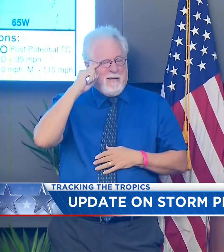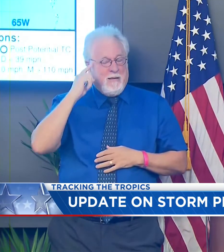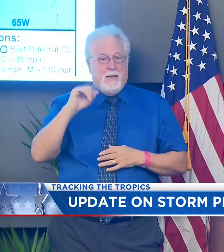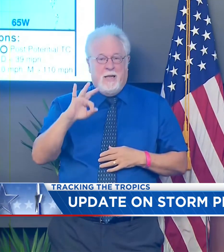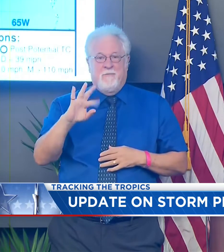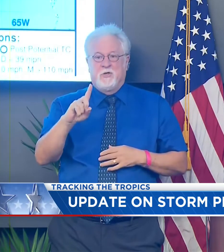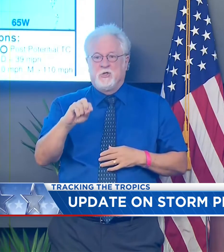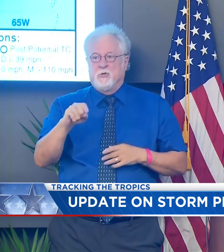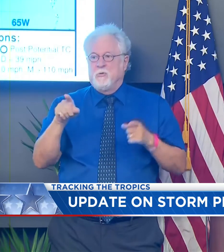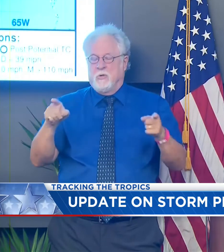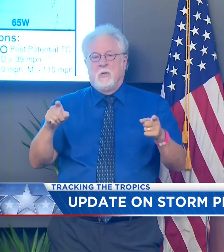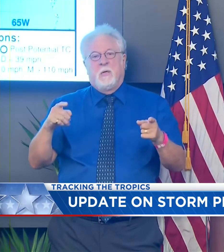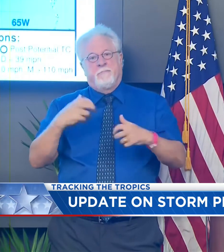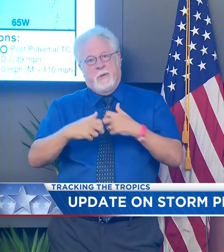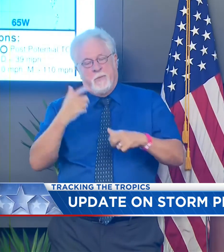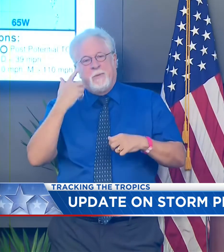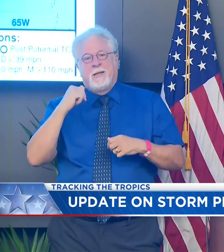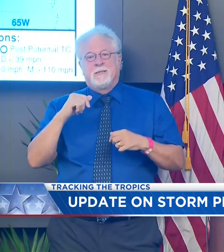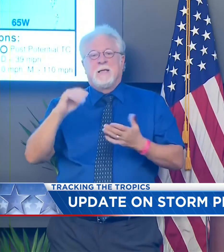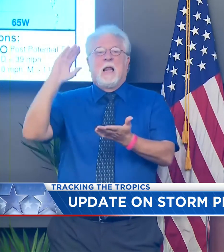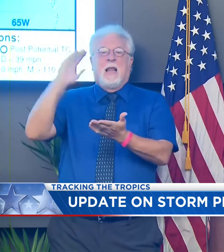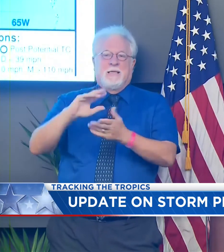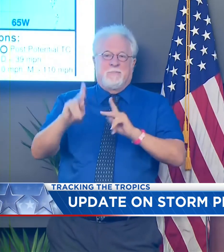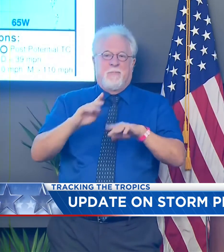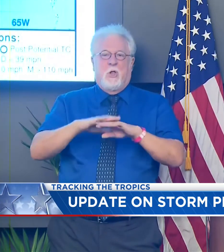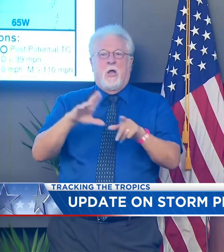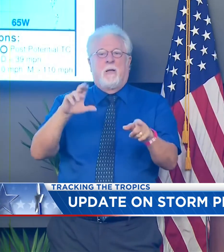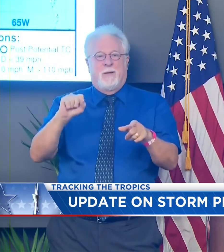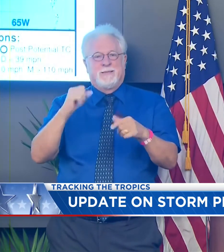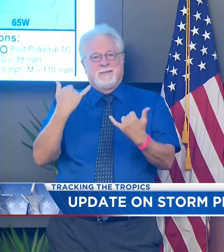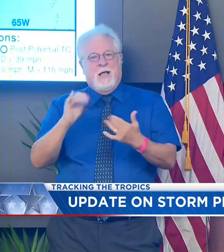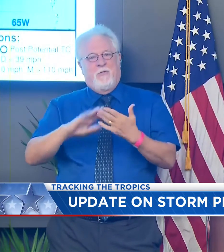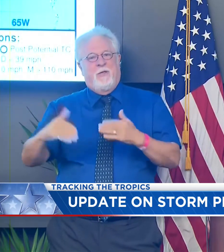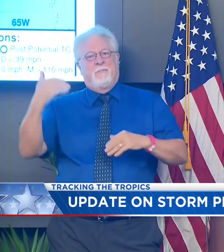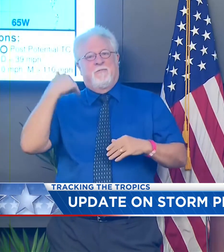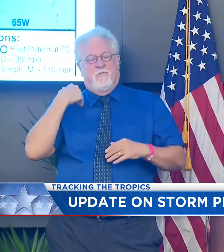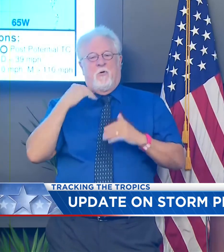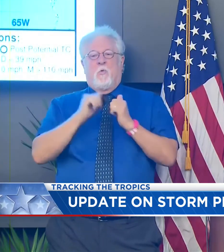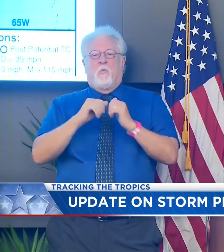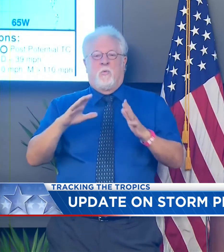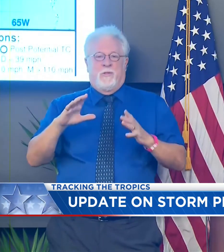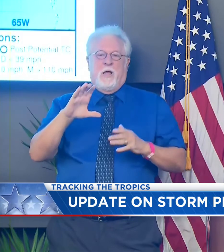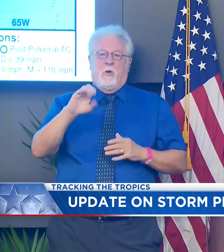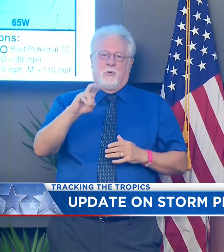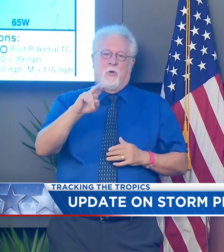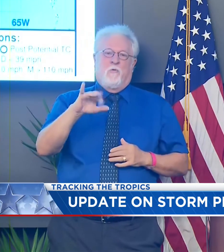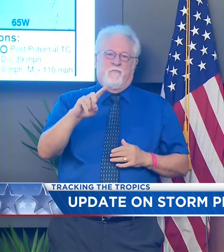OBVIOUSLY, WE'RE HOPEFUL THAT WE WON'T HAVE TO USE THESE BUSES. AND IF WE DO, THERE ARE